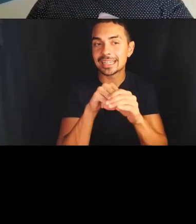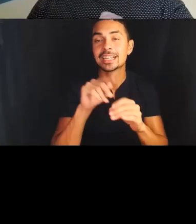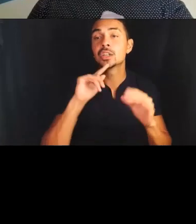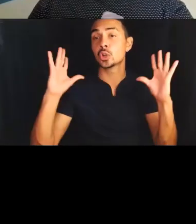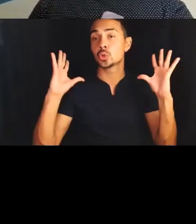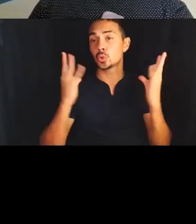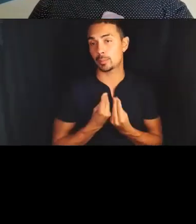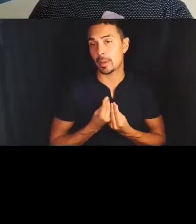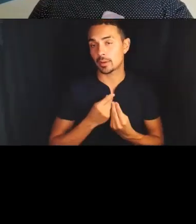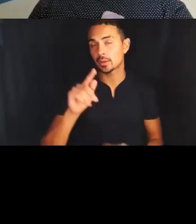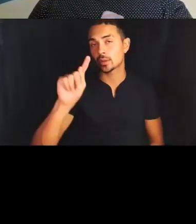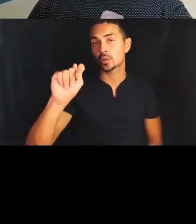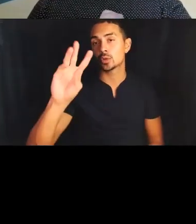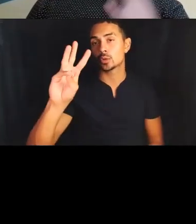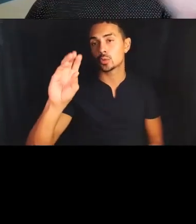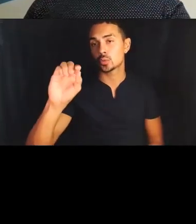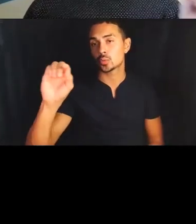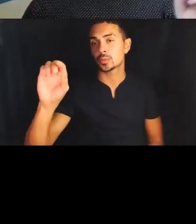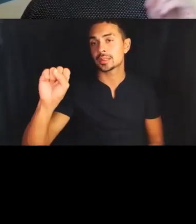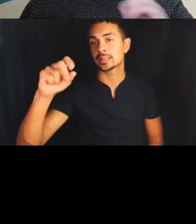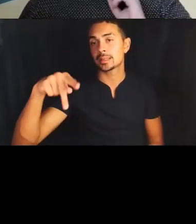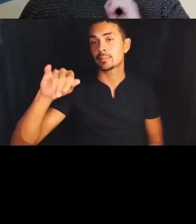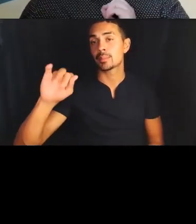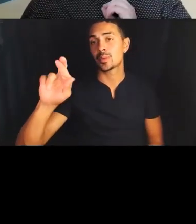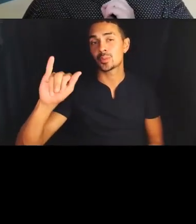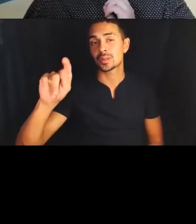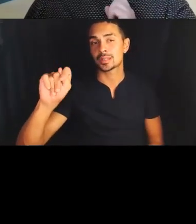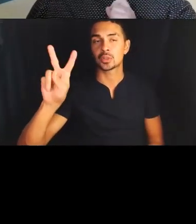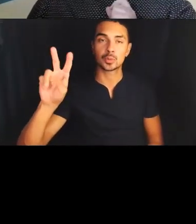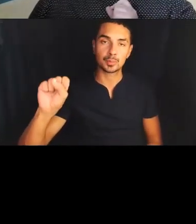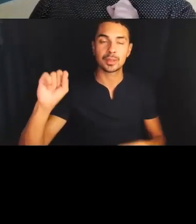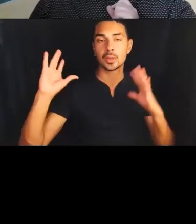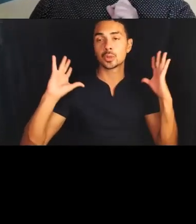so we had two people use that language in their answer.